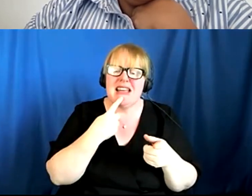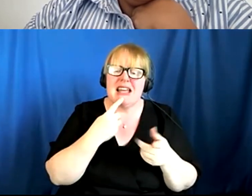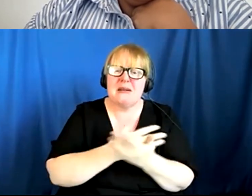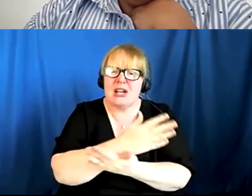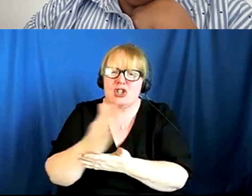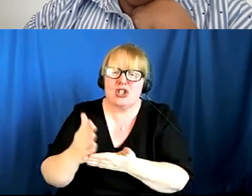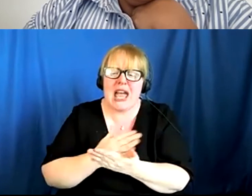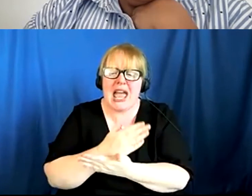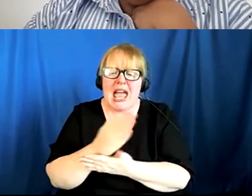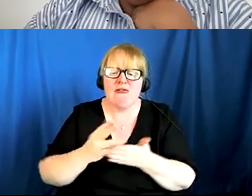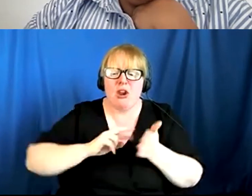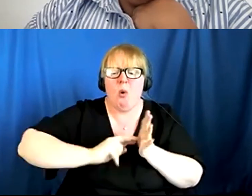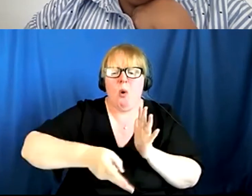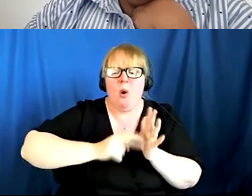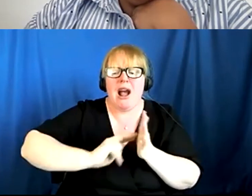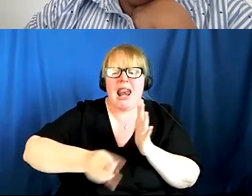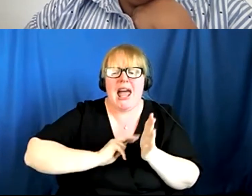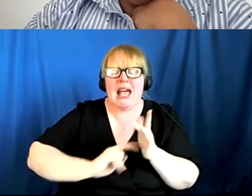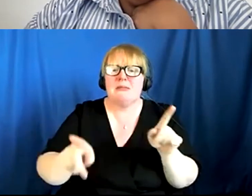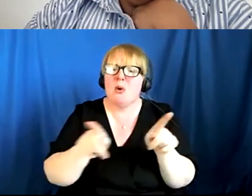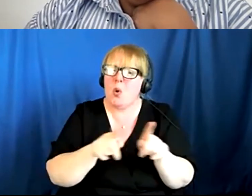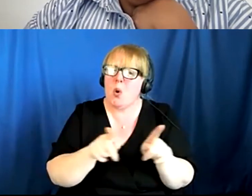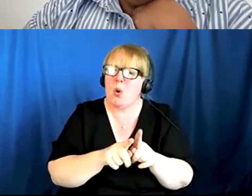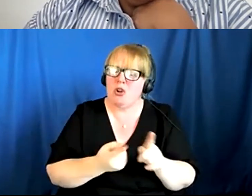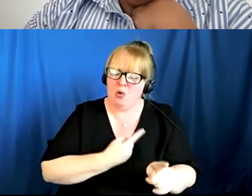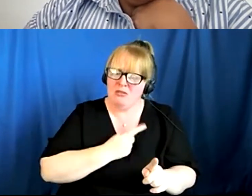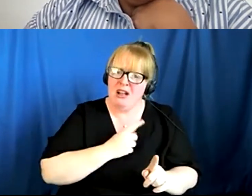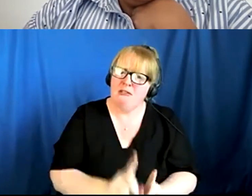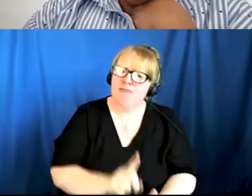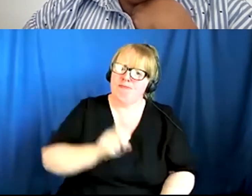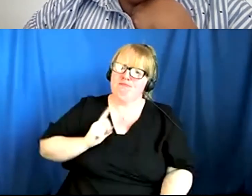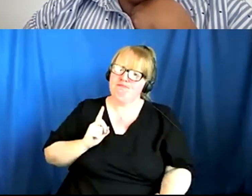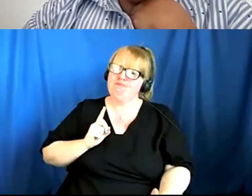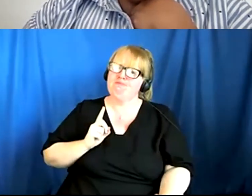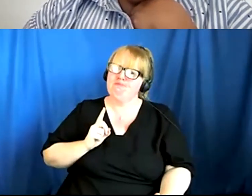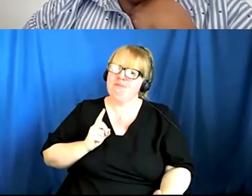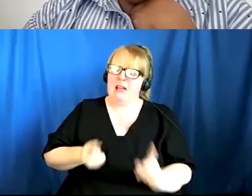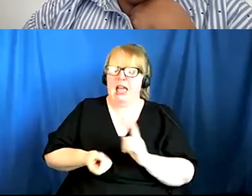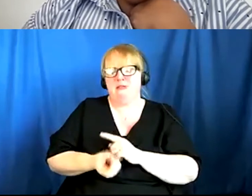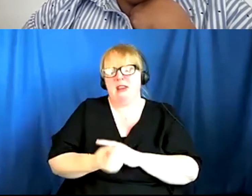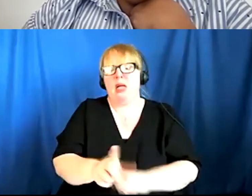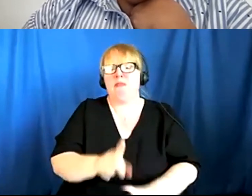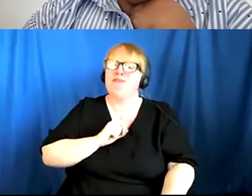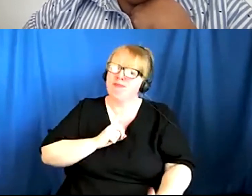you know, once, once in a while, yeah. >> ULRIKA: Yeah, I mean, I think